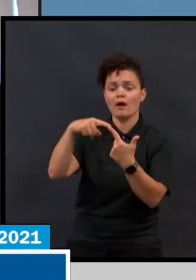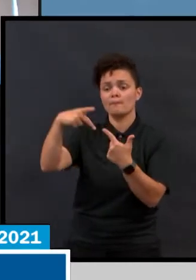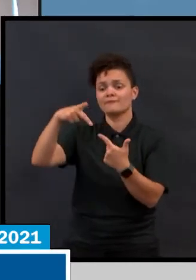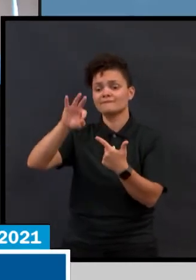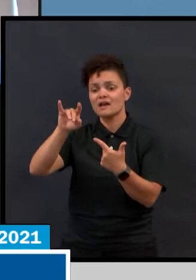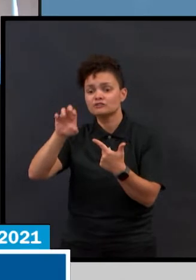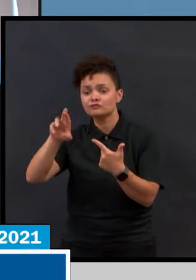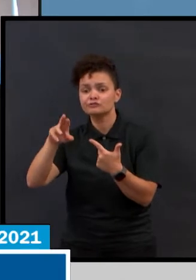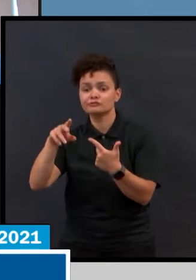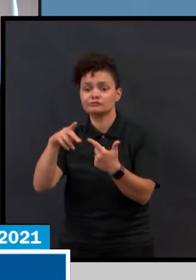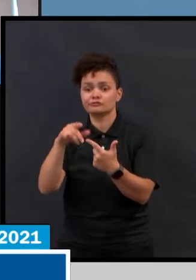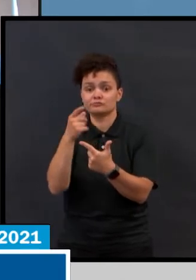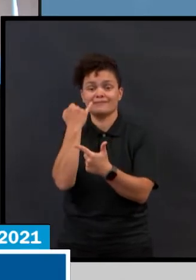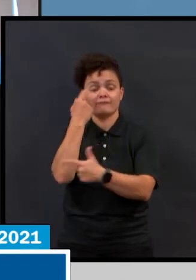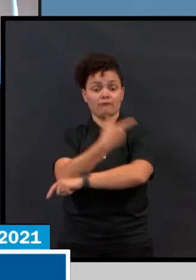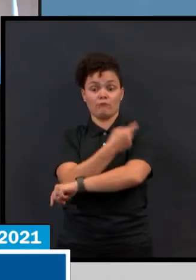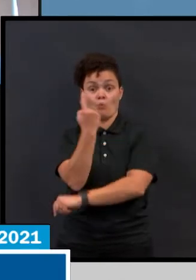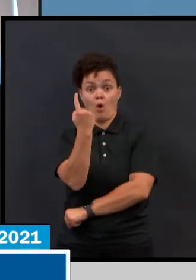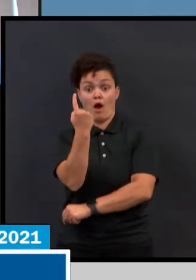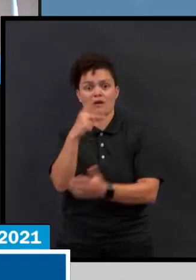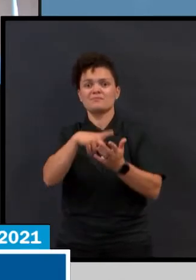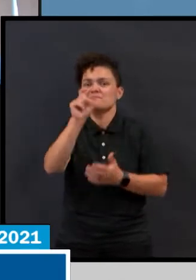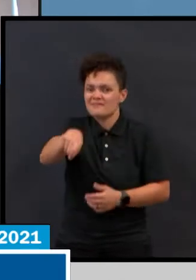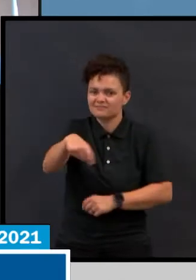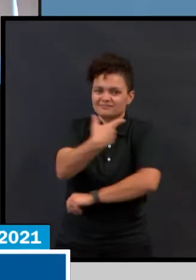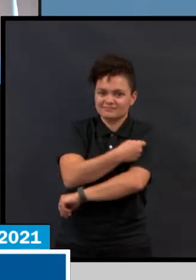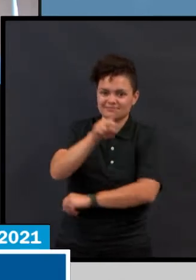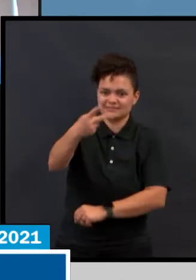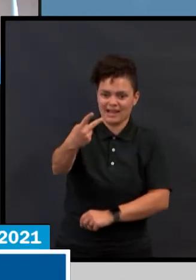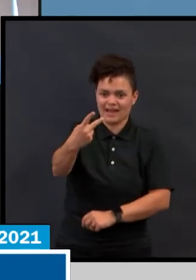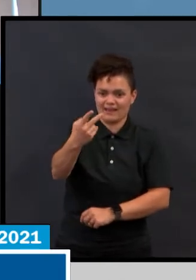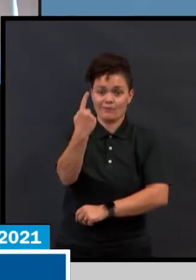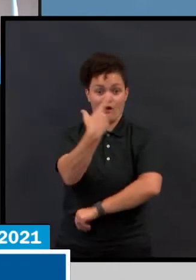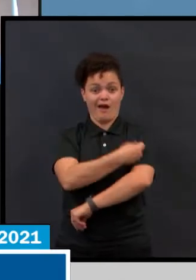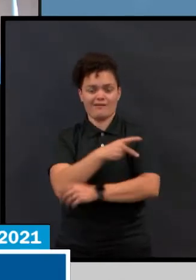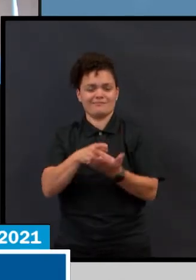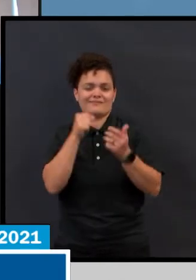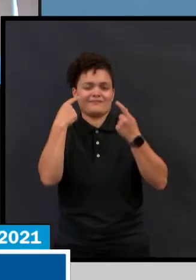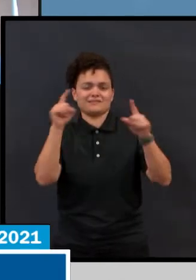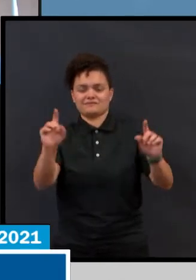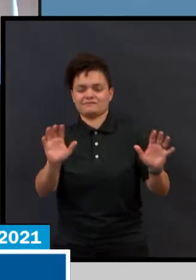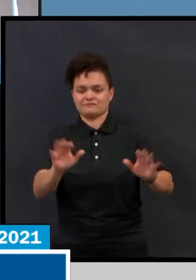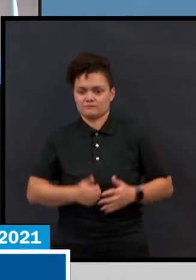that you're fully protected we're slightly ahead of the the state and the u.s but we need to do